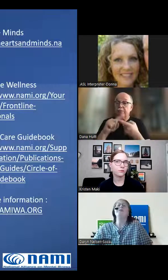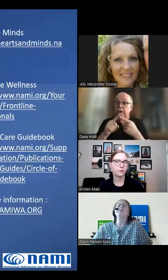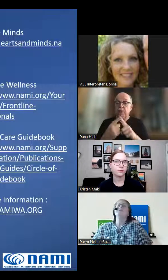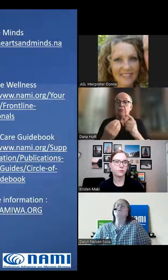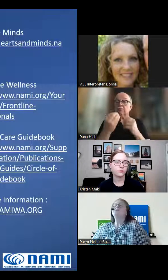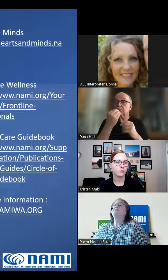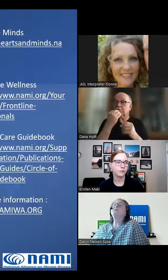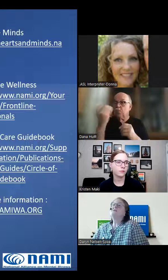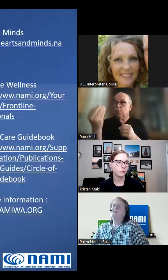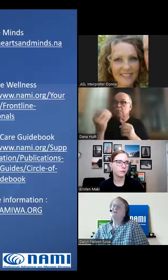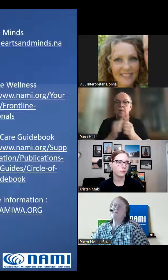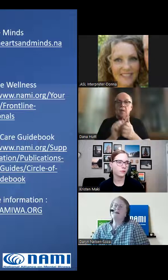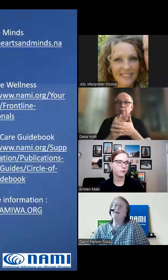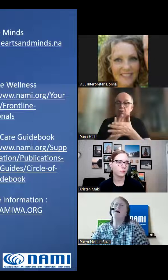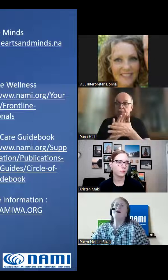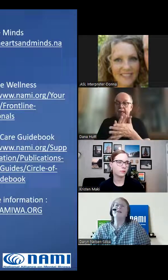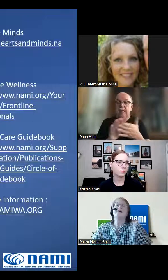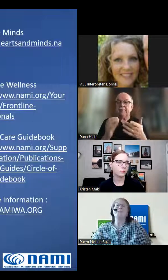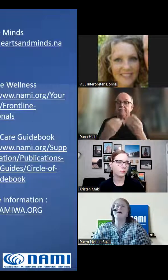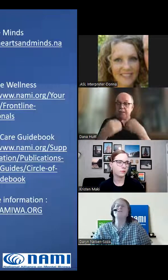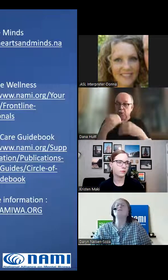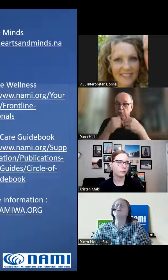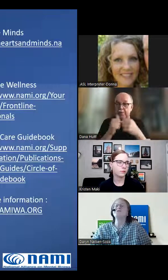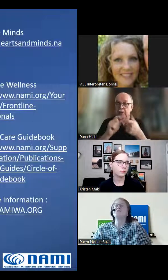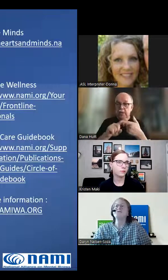it, and it's so popular that it comes up pretty quickly. So I would